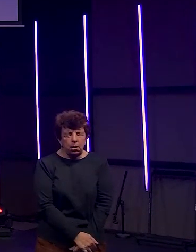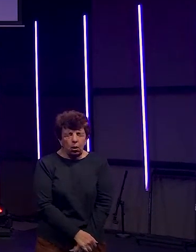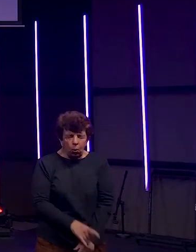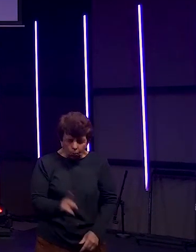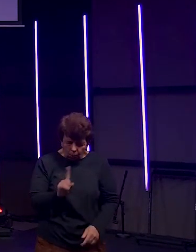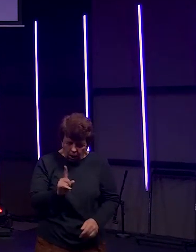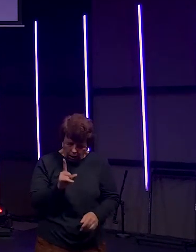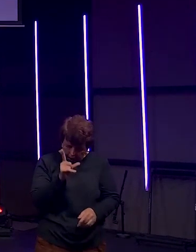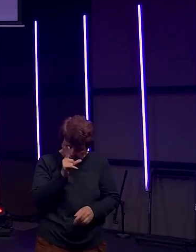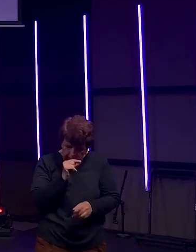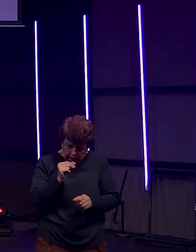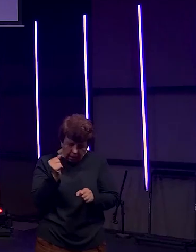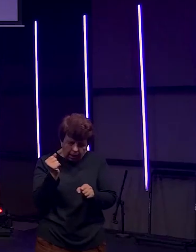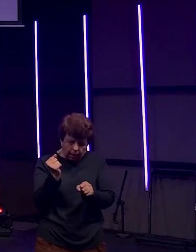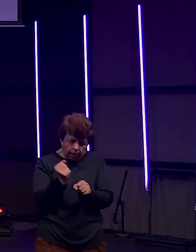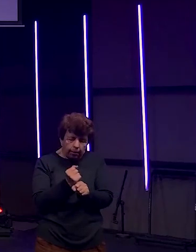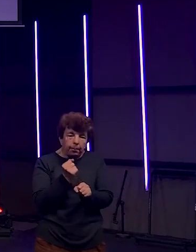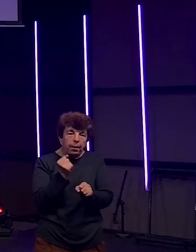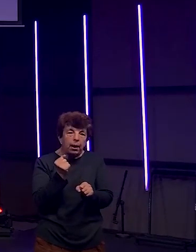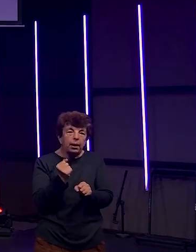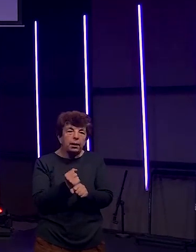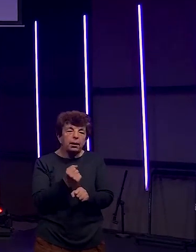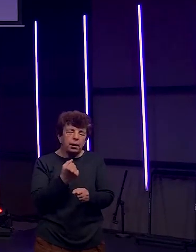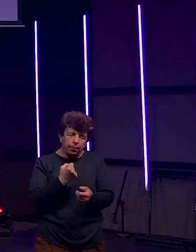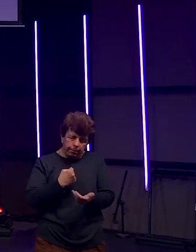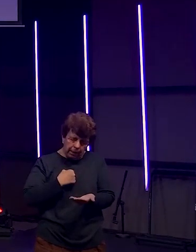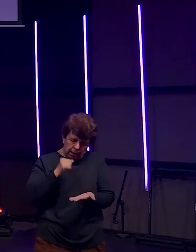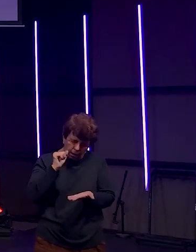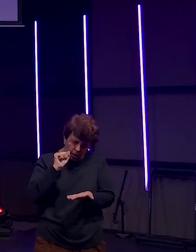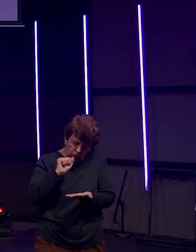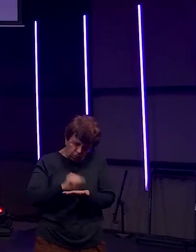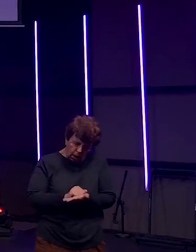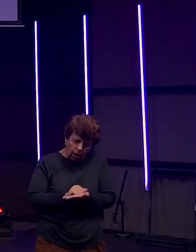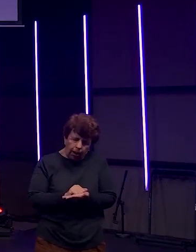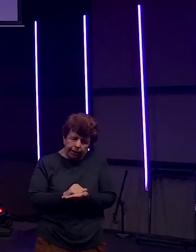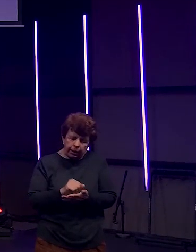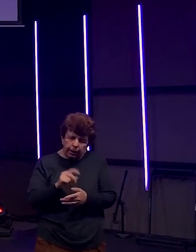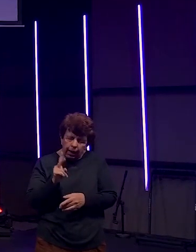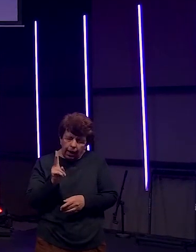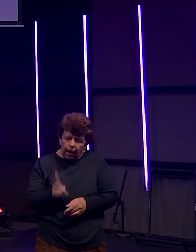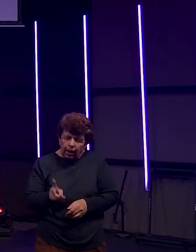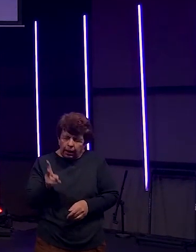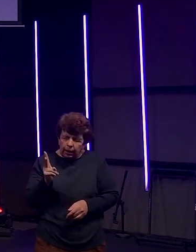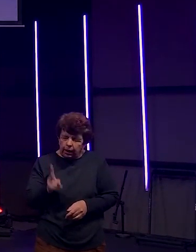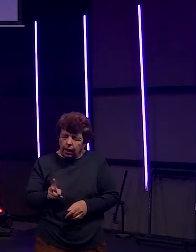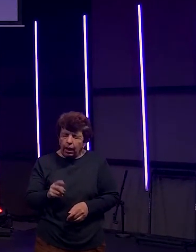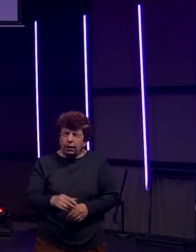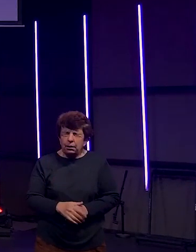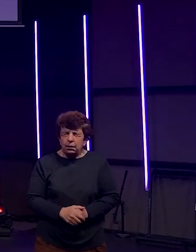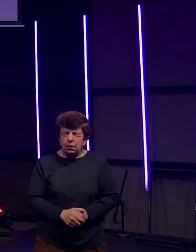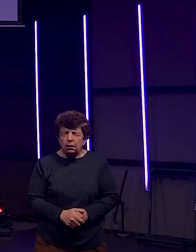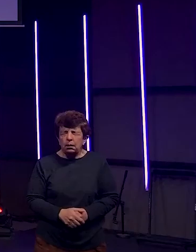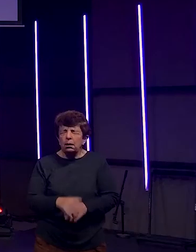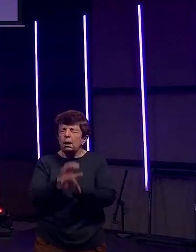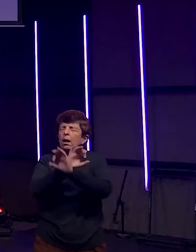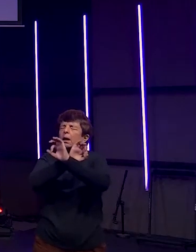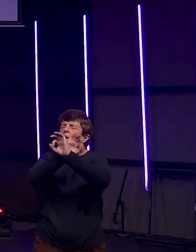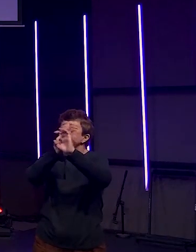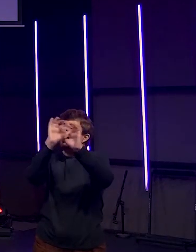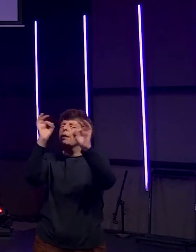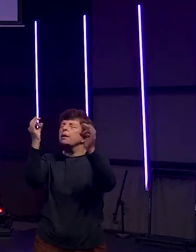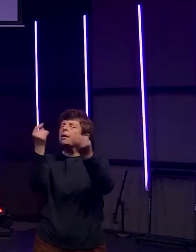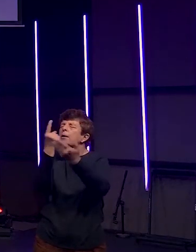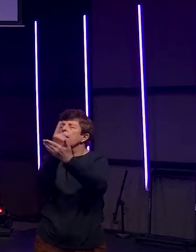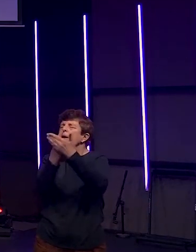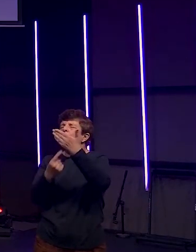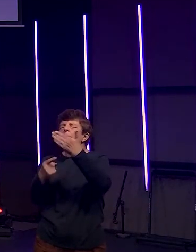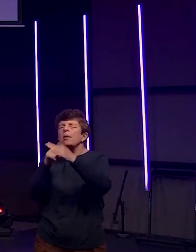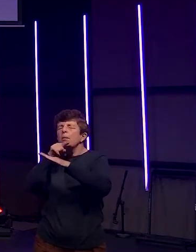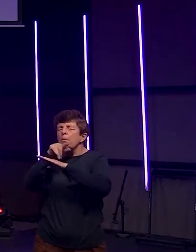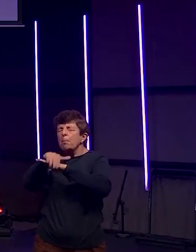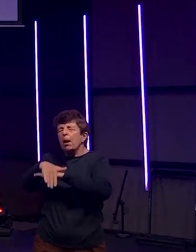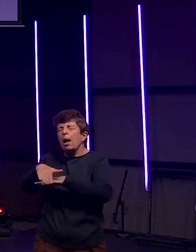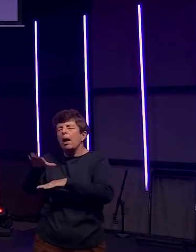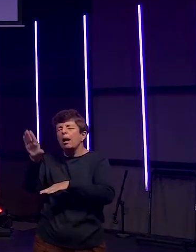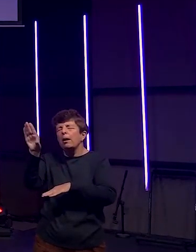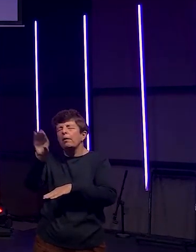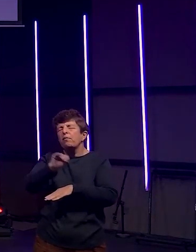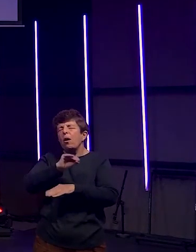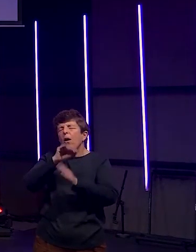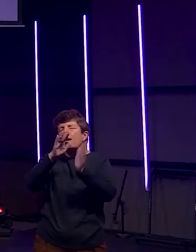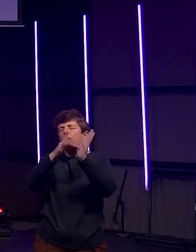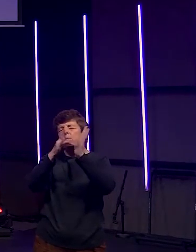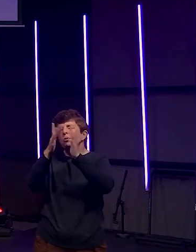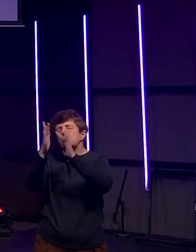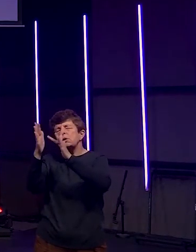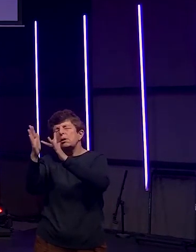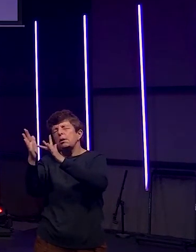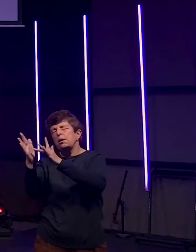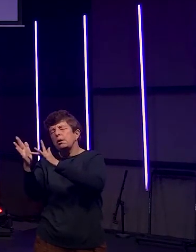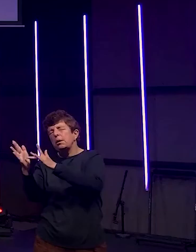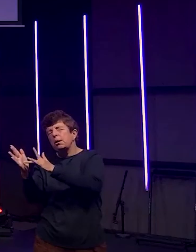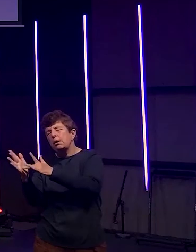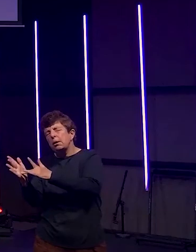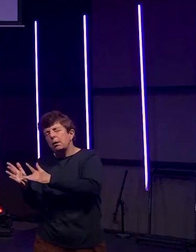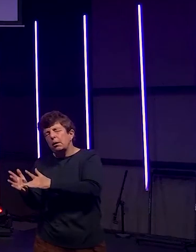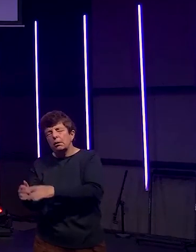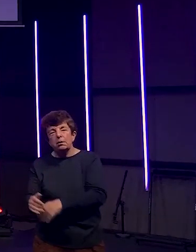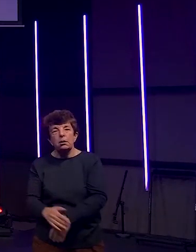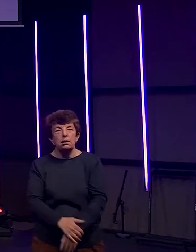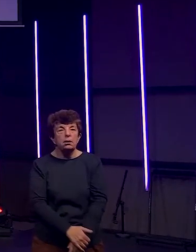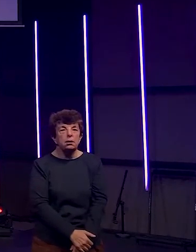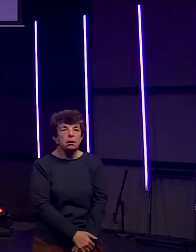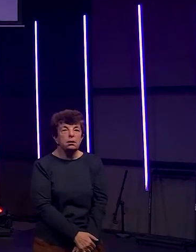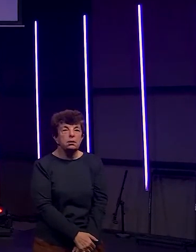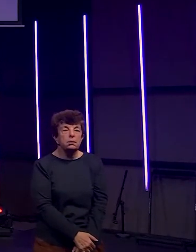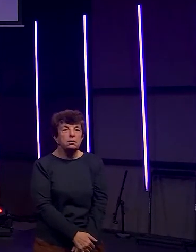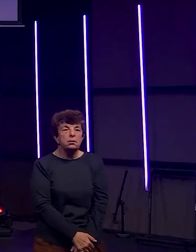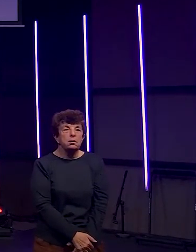What can make me whole again? Nothing but the blood of Jesus